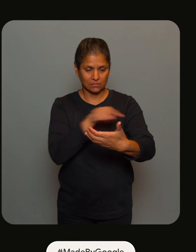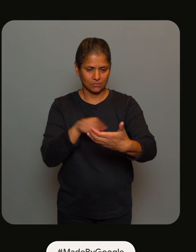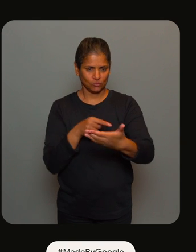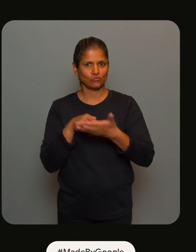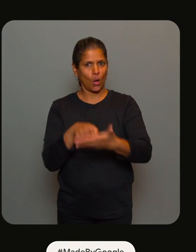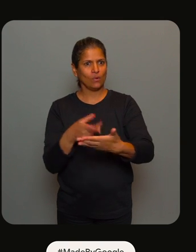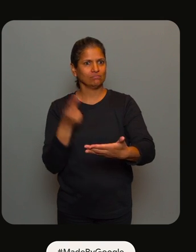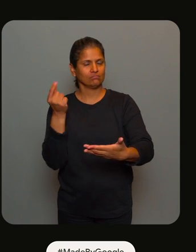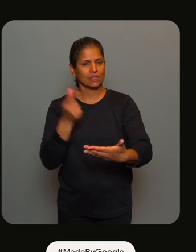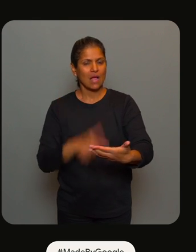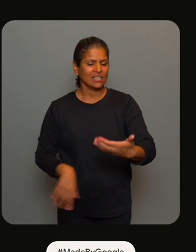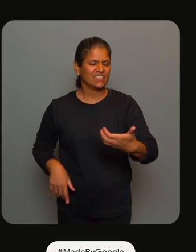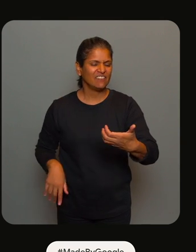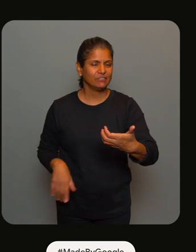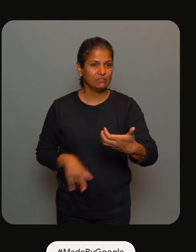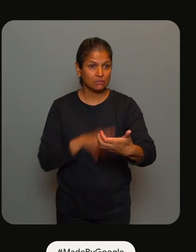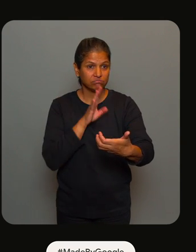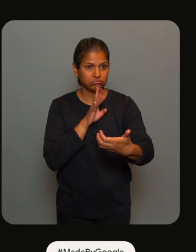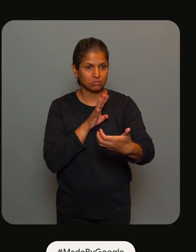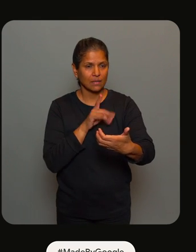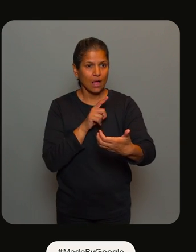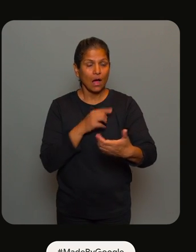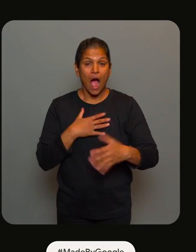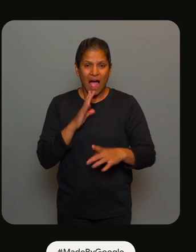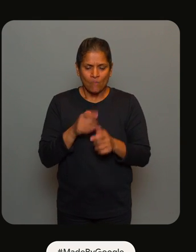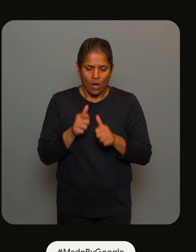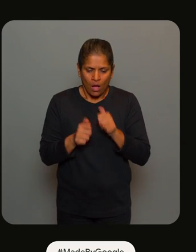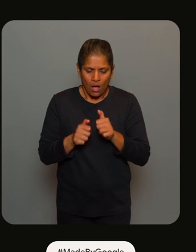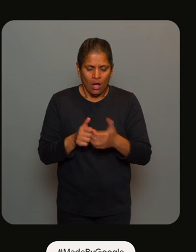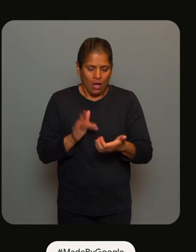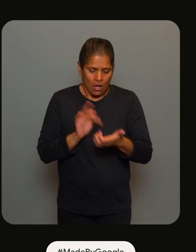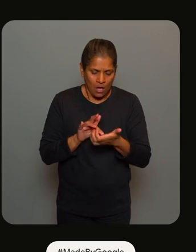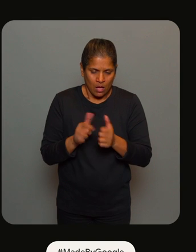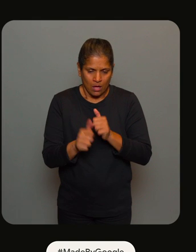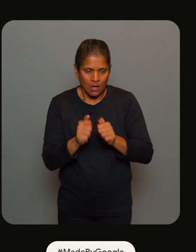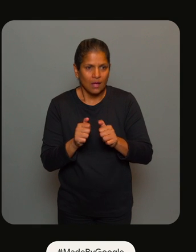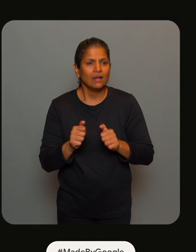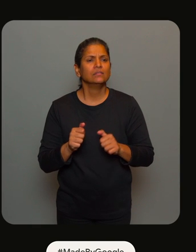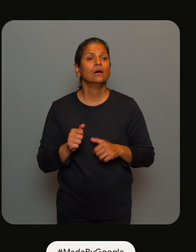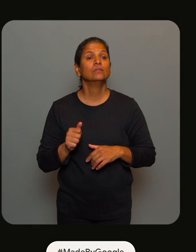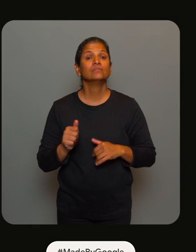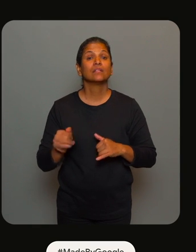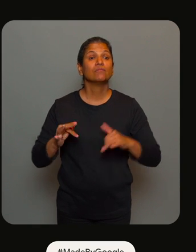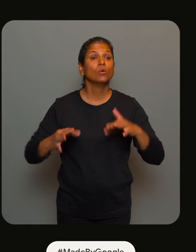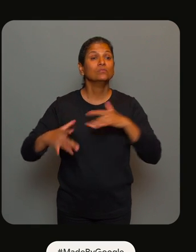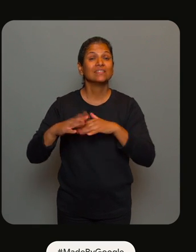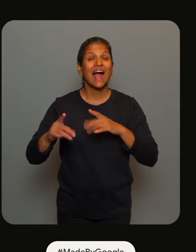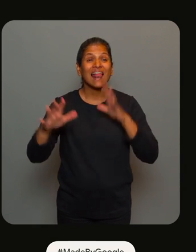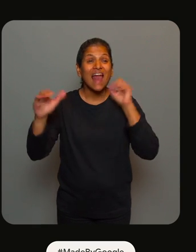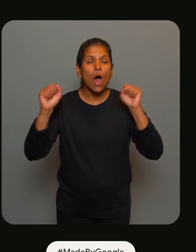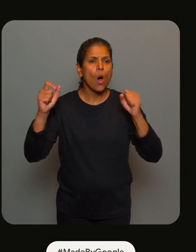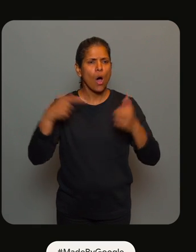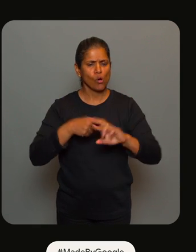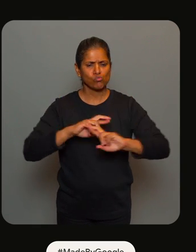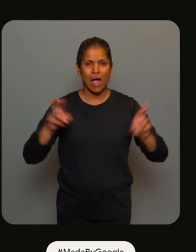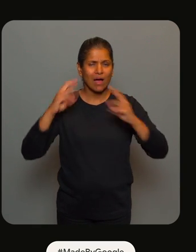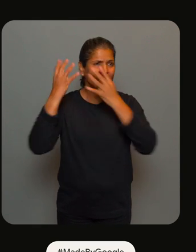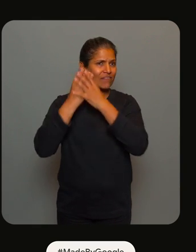much more convenient, but listening isn’t always an option When you’re on the receiving end. Ever get an audio message when you’re in a quiet place without